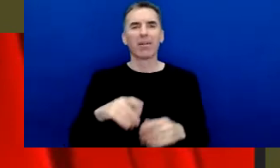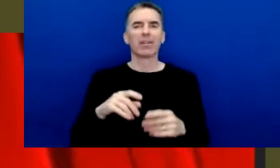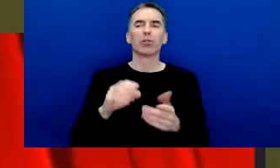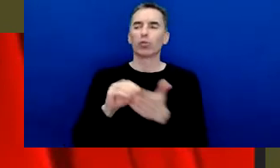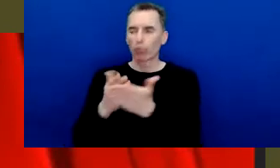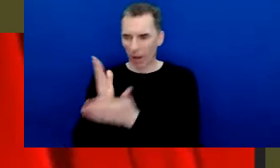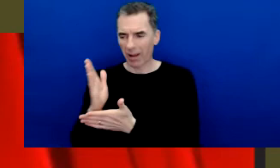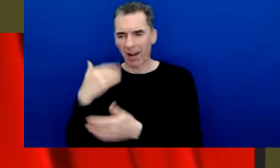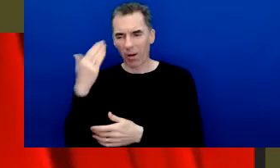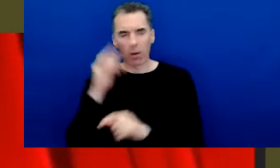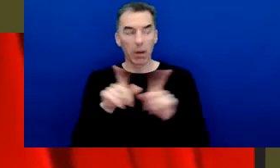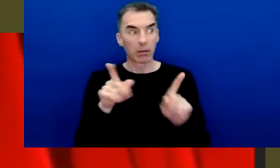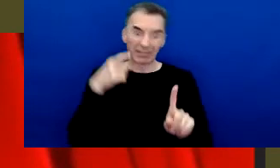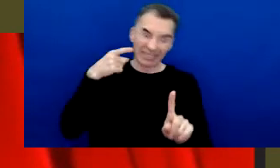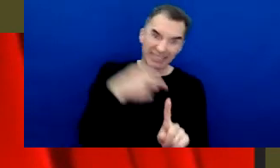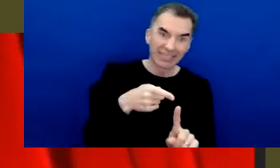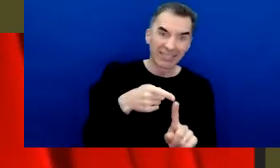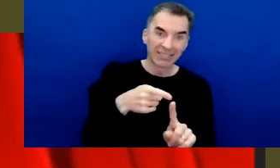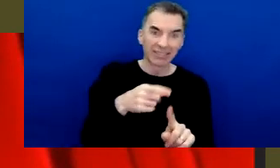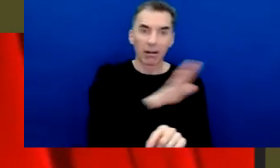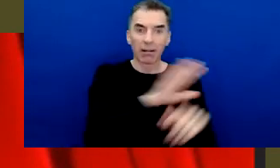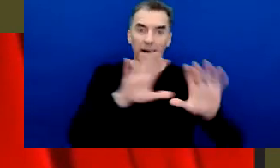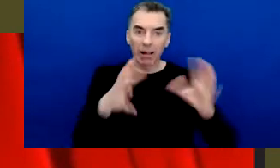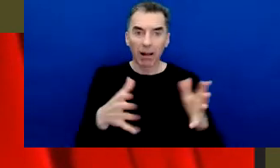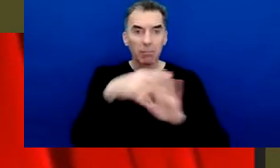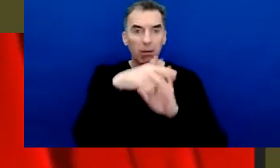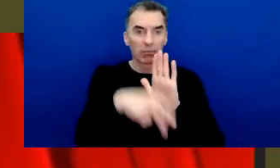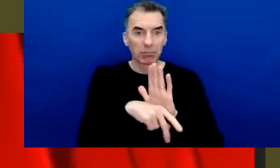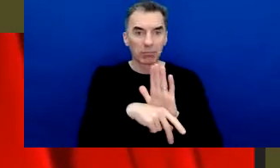But there are the syllabus is the, you know, that covenant between the instructor